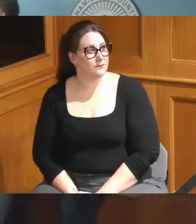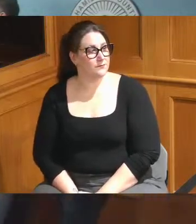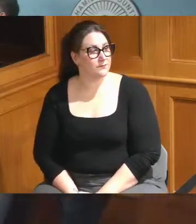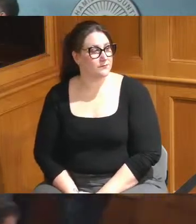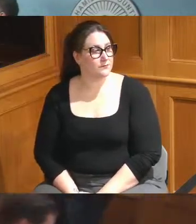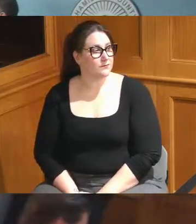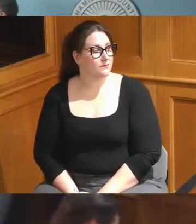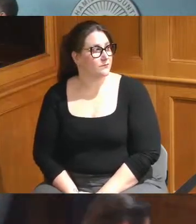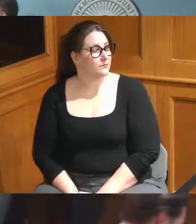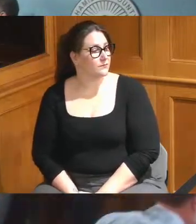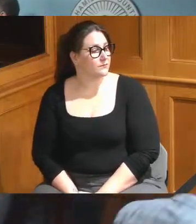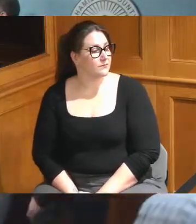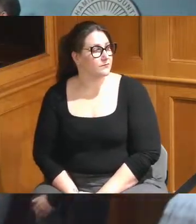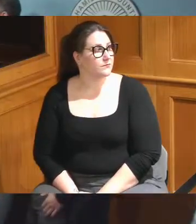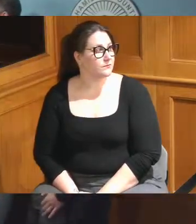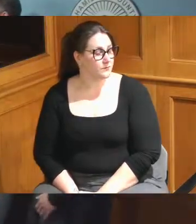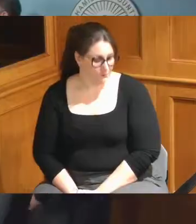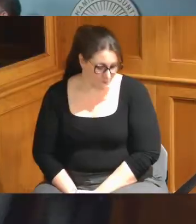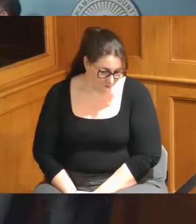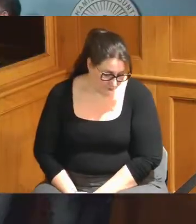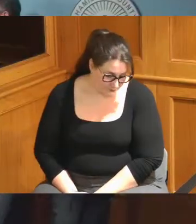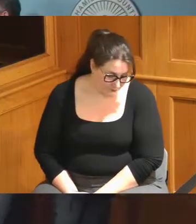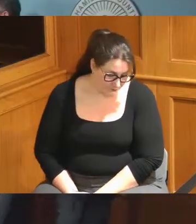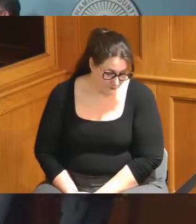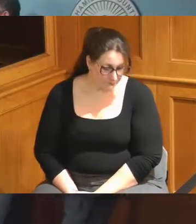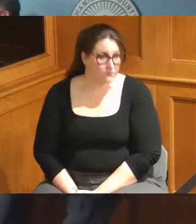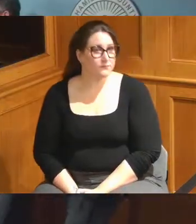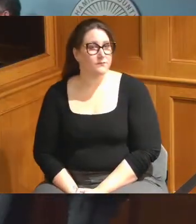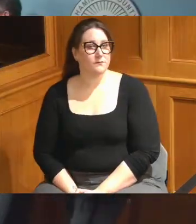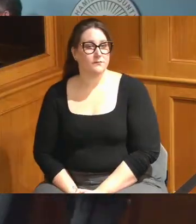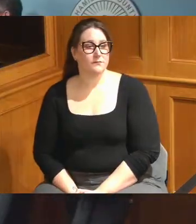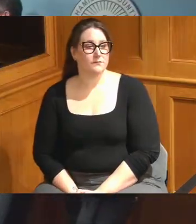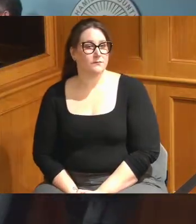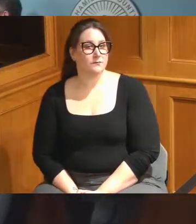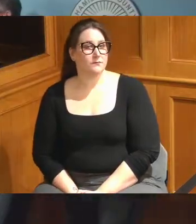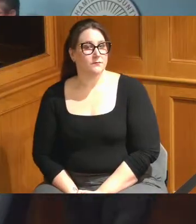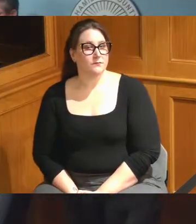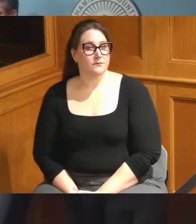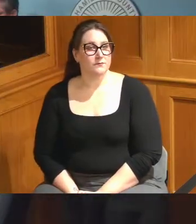Who's going first? You. You go first and then we'll go.